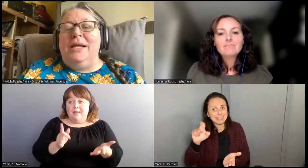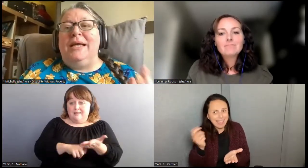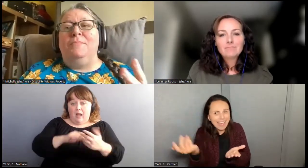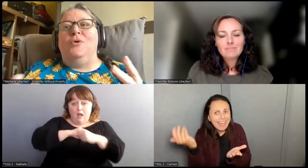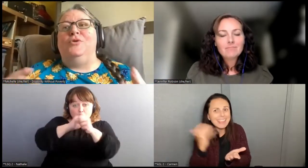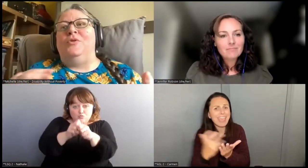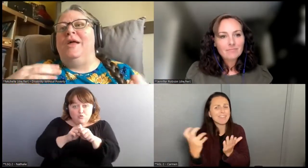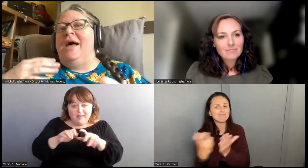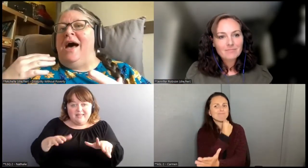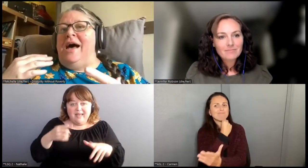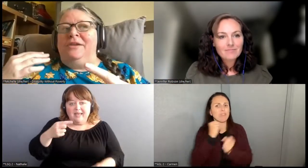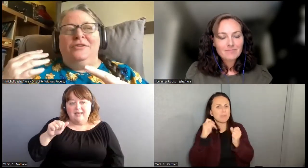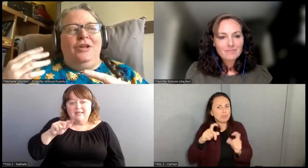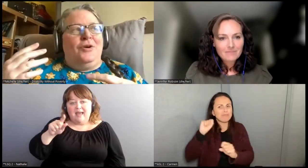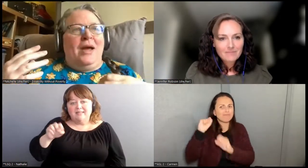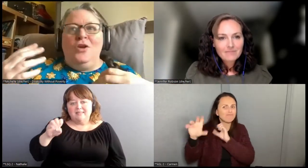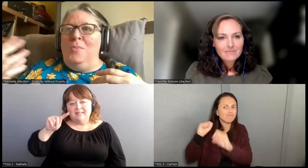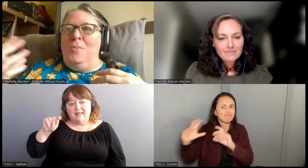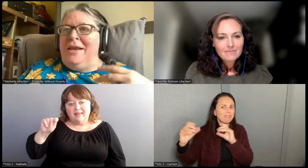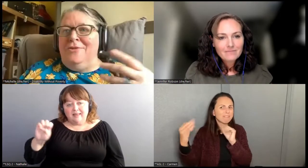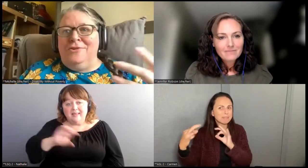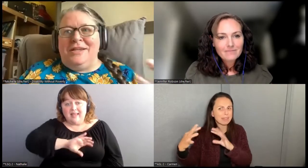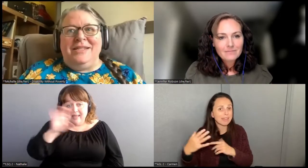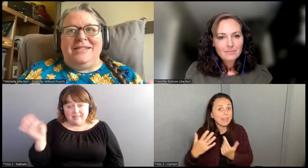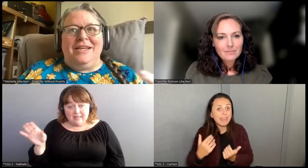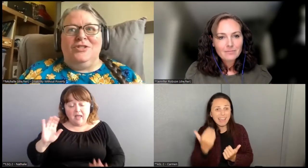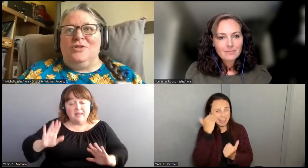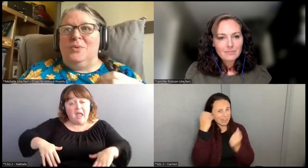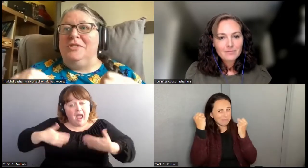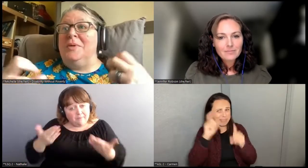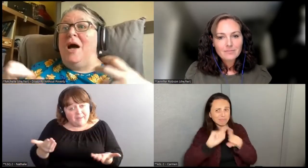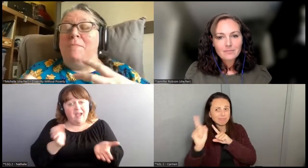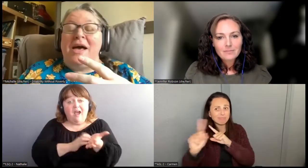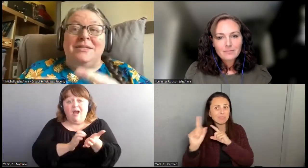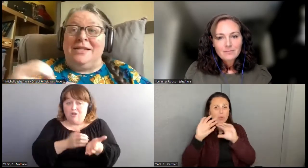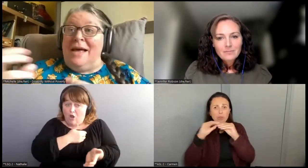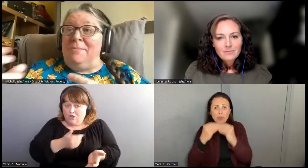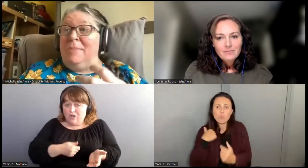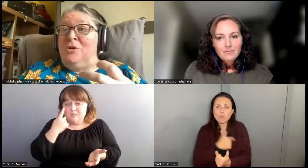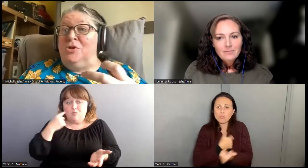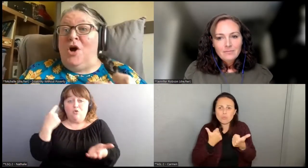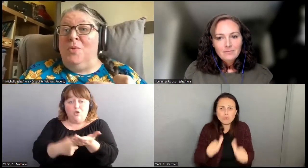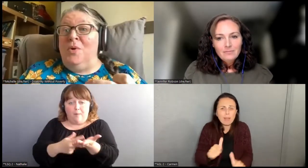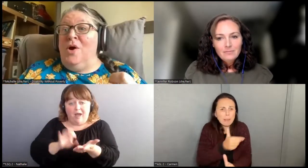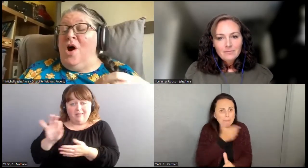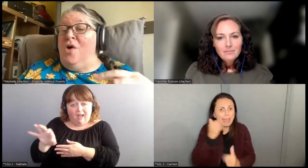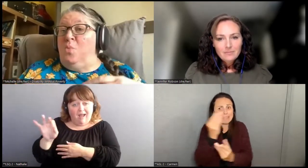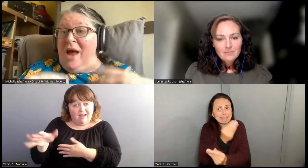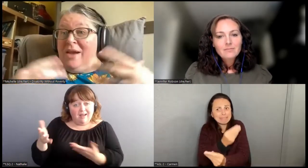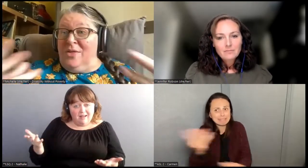REALLY IMPORTANT. YOU KNOW, I KNOW MANY ORGANIZATIONS, WE ARE DOING OUR BEST TO LET PEOPLE KNOW WHEN